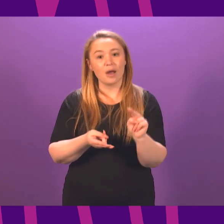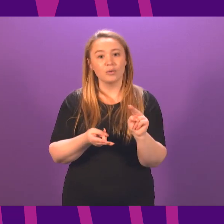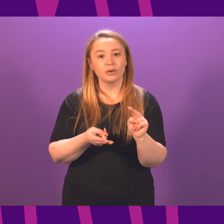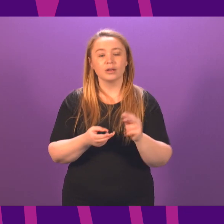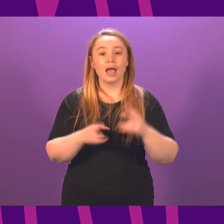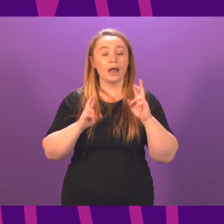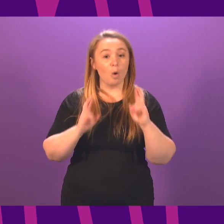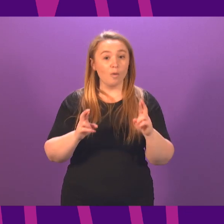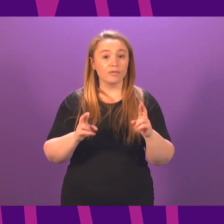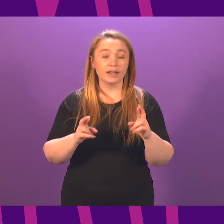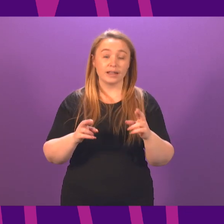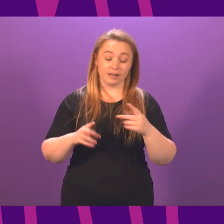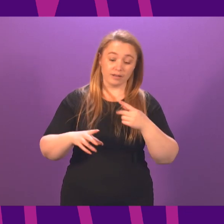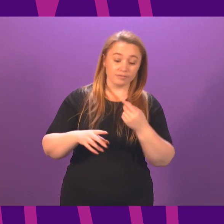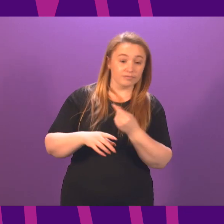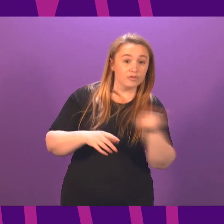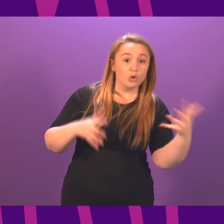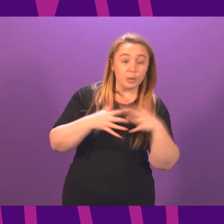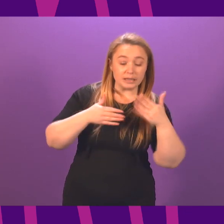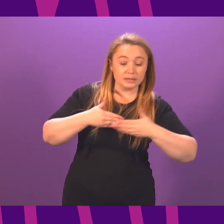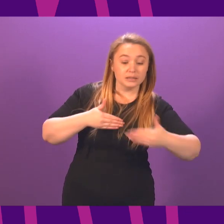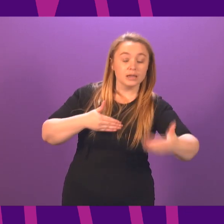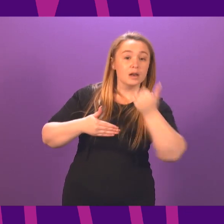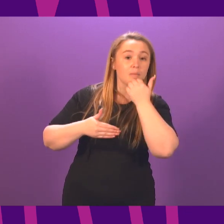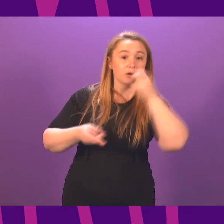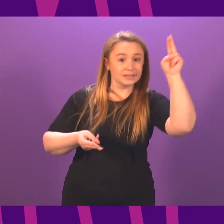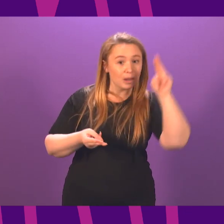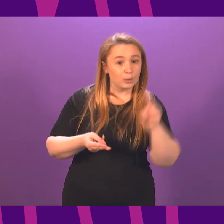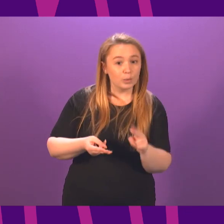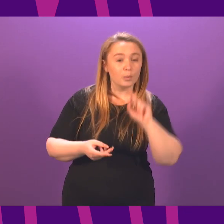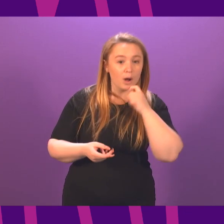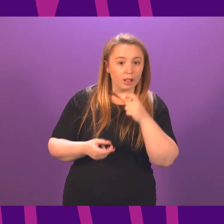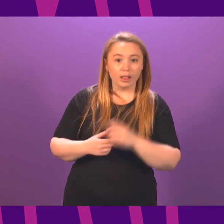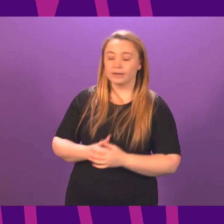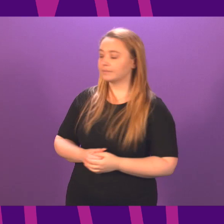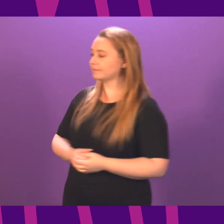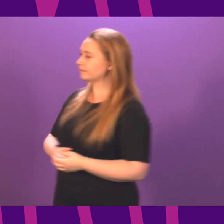hopefully, seeing case rates coming firmly down in the coming weeks.